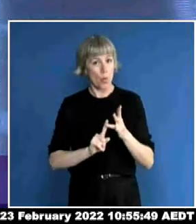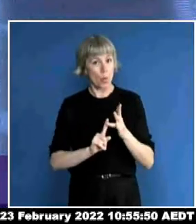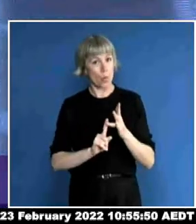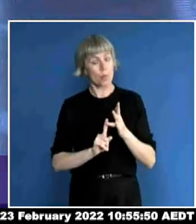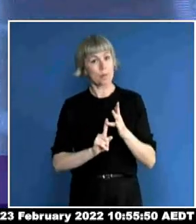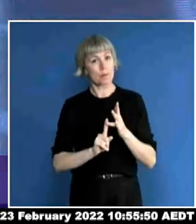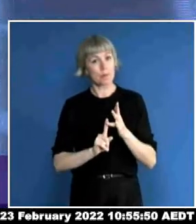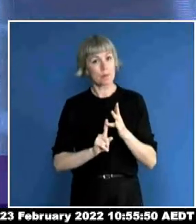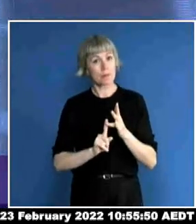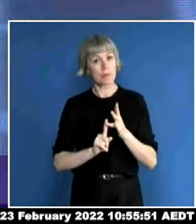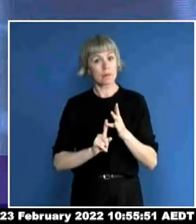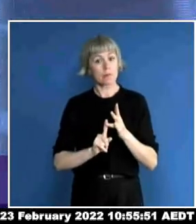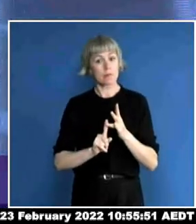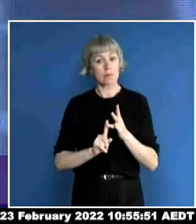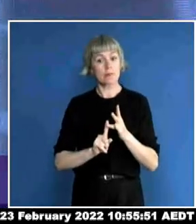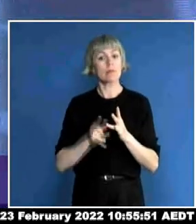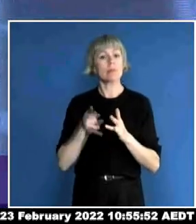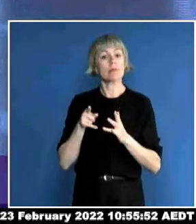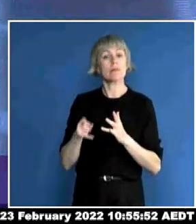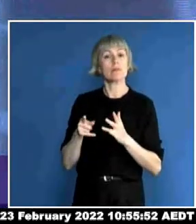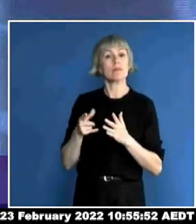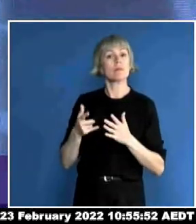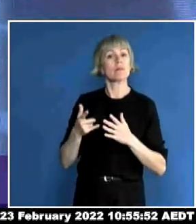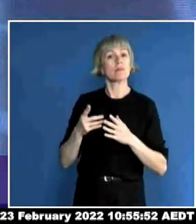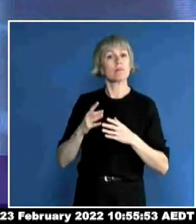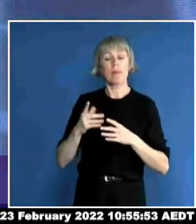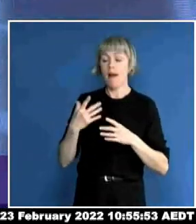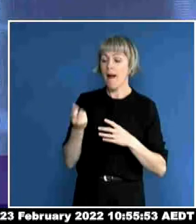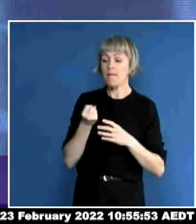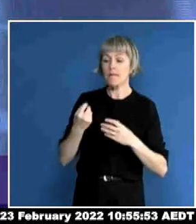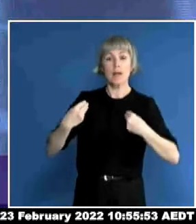That's the holding company of AimBig and Rehab Management.